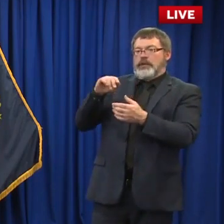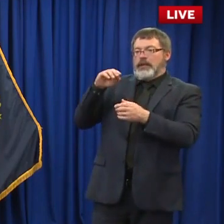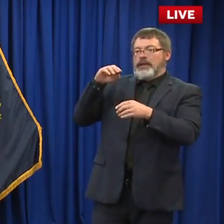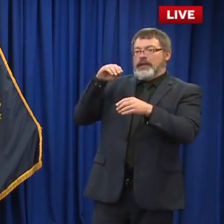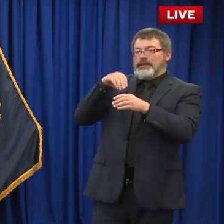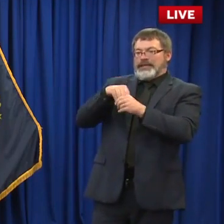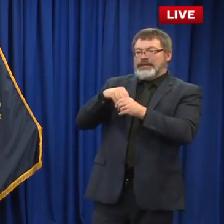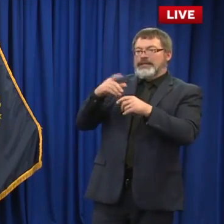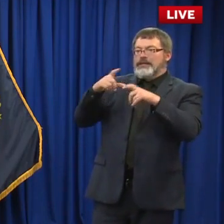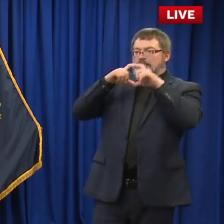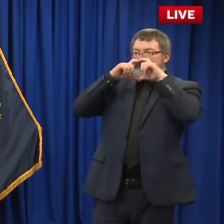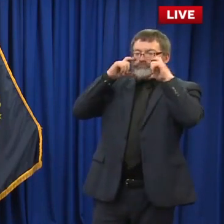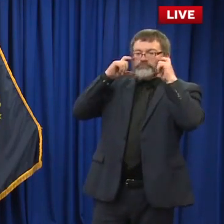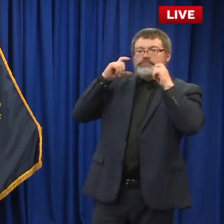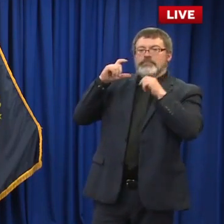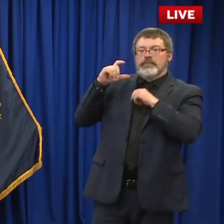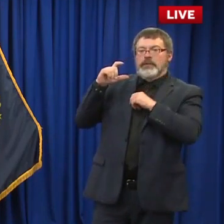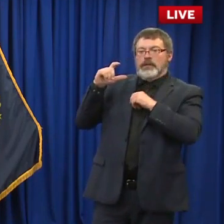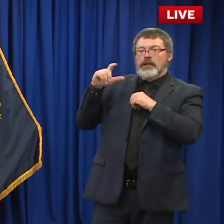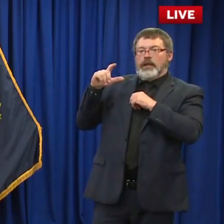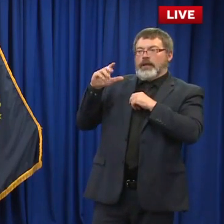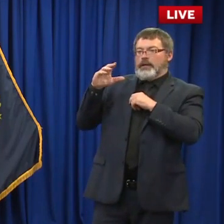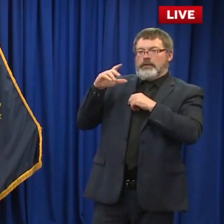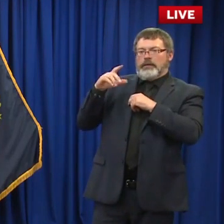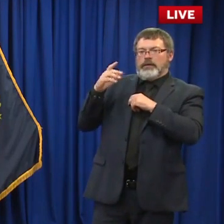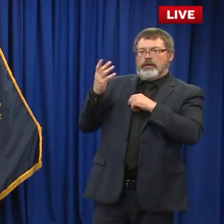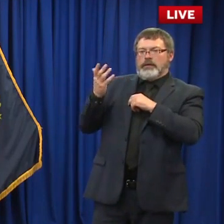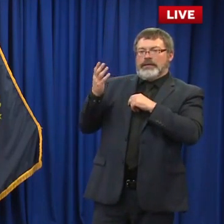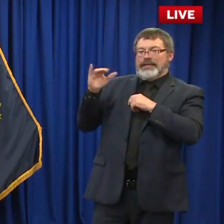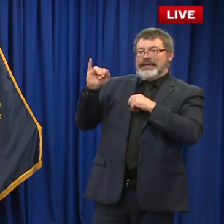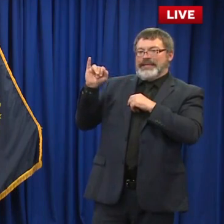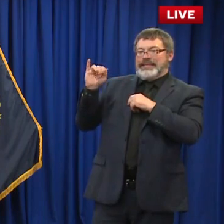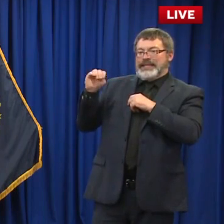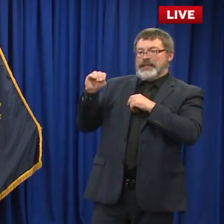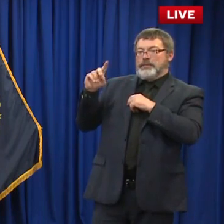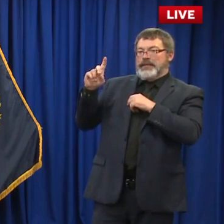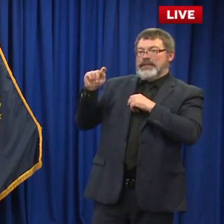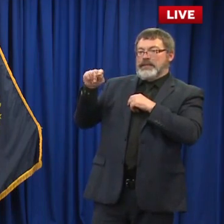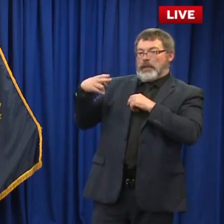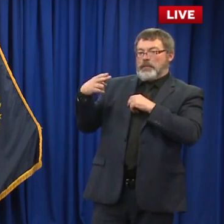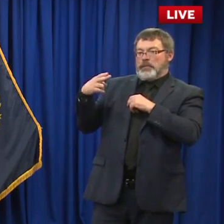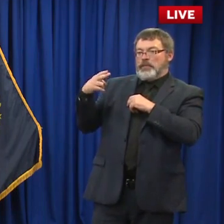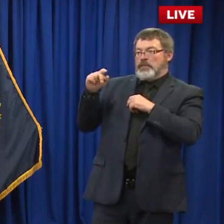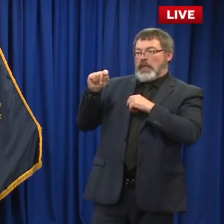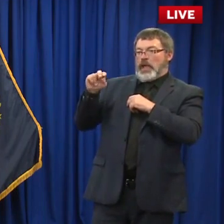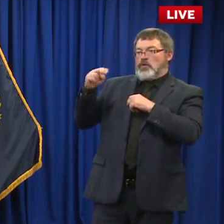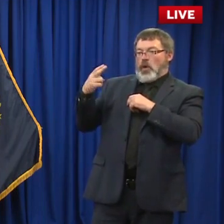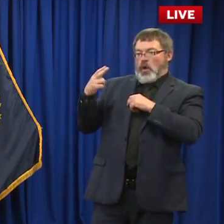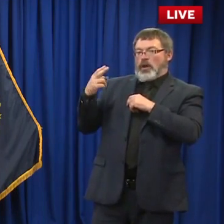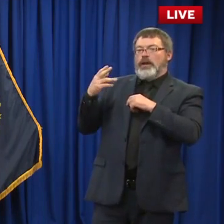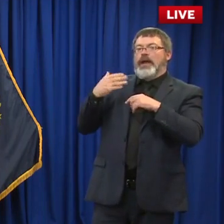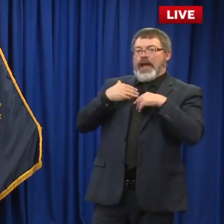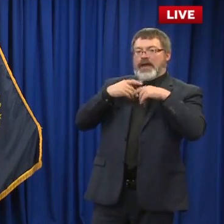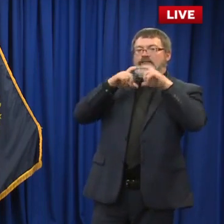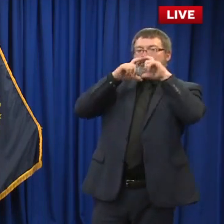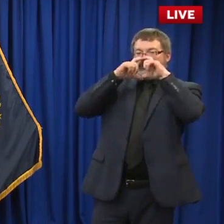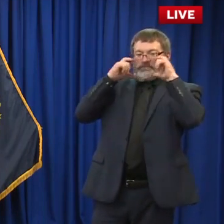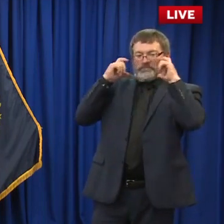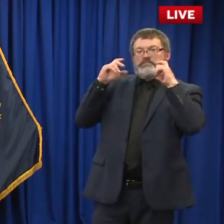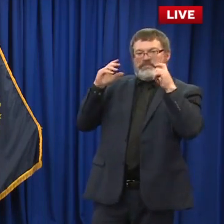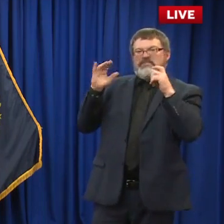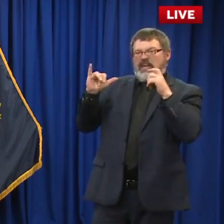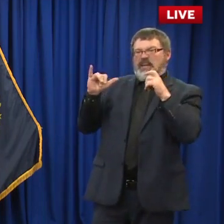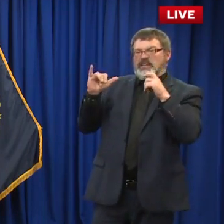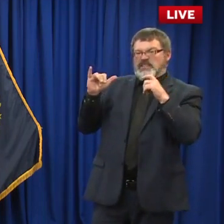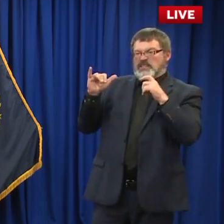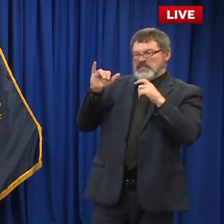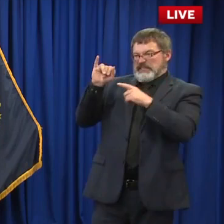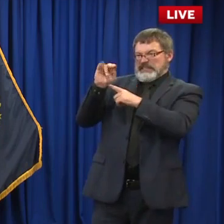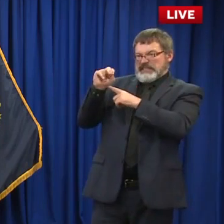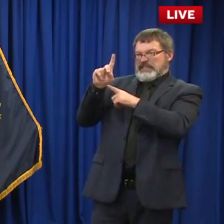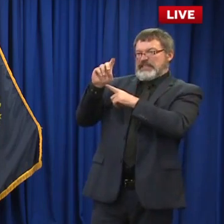I JUST HEARD A STORY TODAY ON IN-DEPTH NEW HAMPSHIRE ABOUT MASK BEING MANDATED.